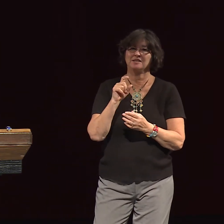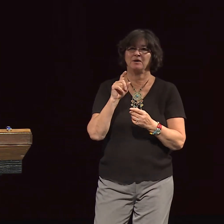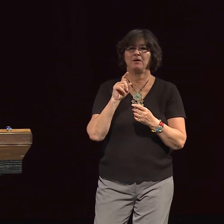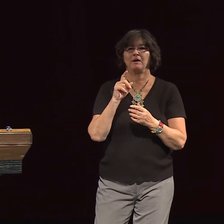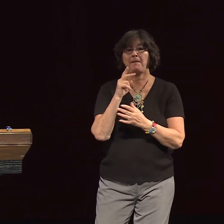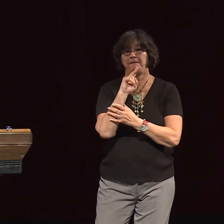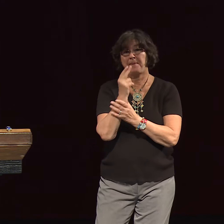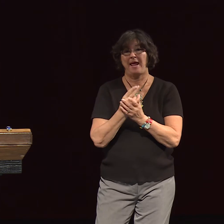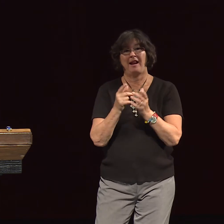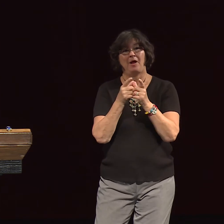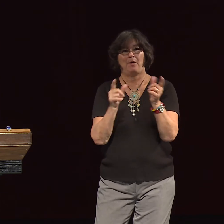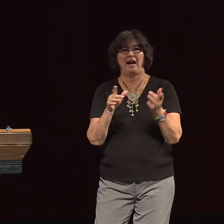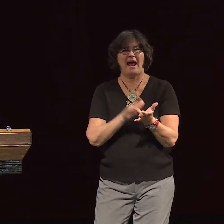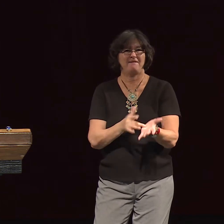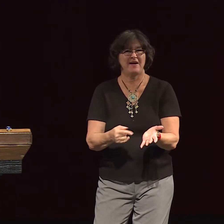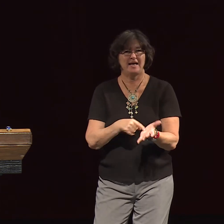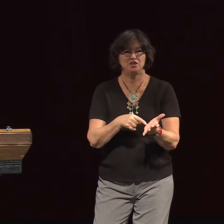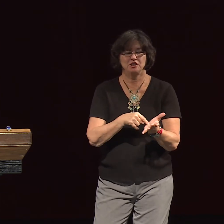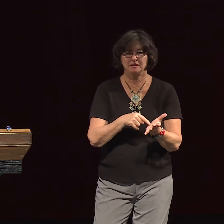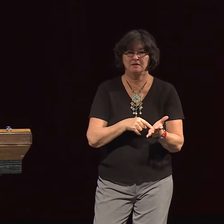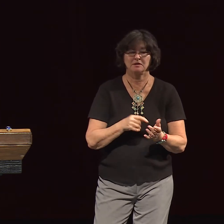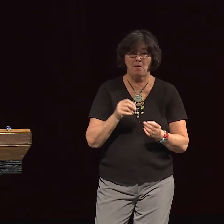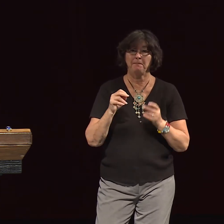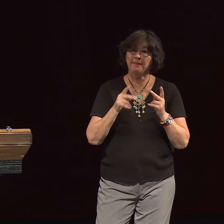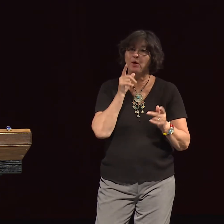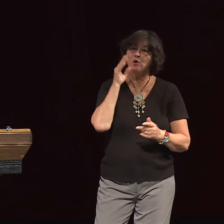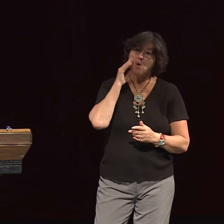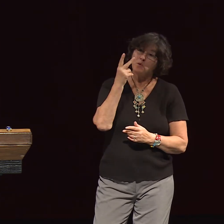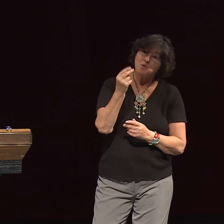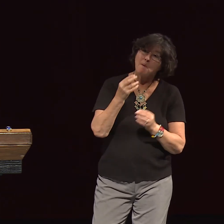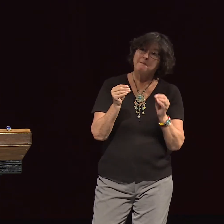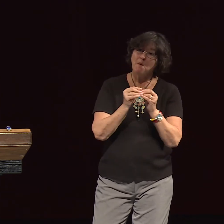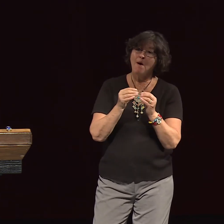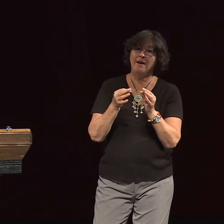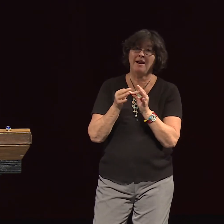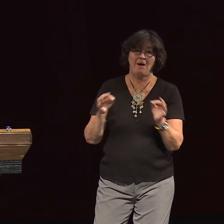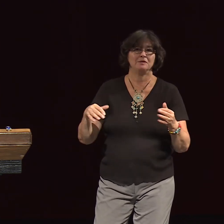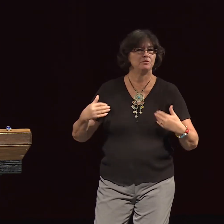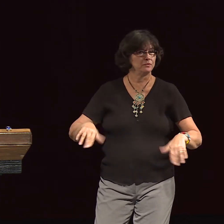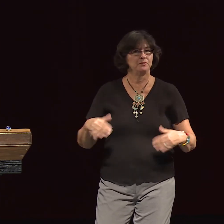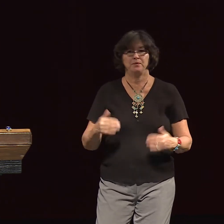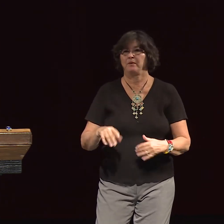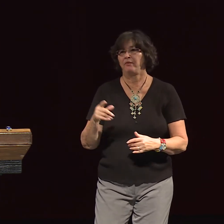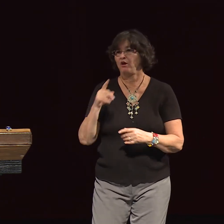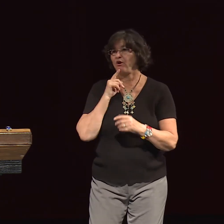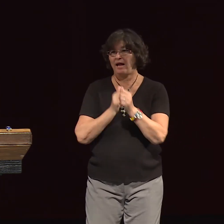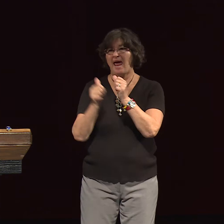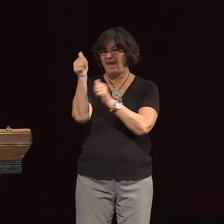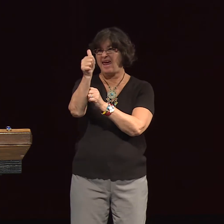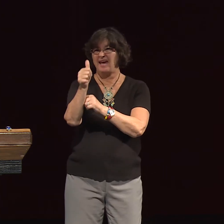Language acquisition allows individuals to be ready for things that come their way in the future.